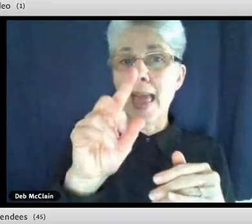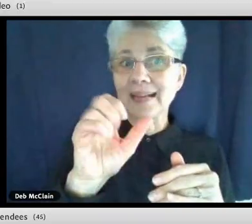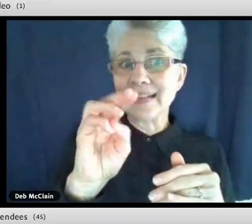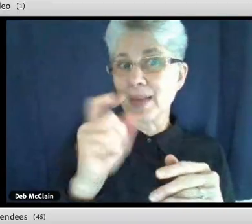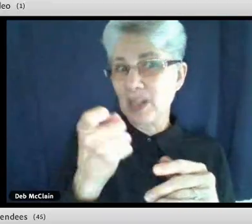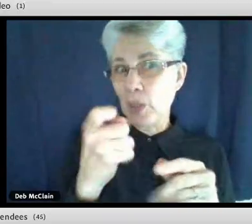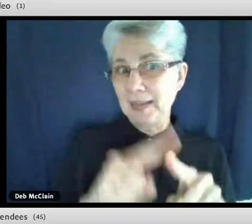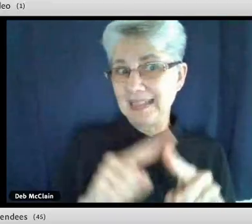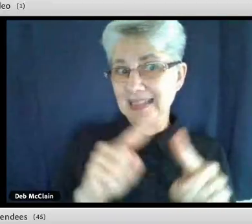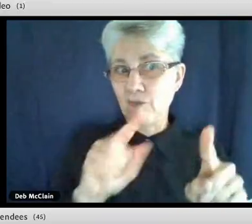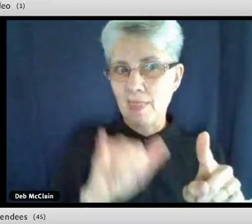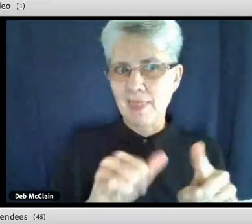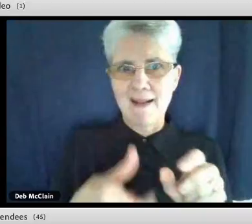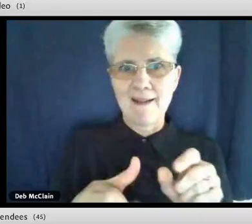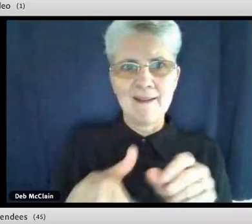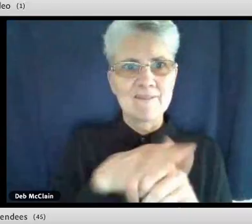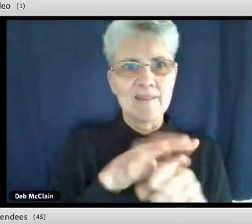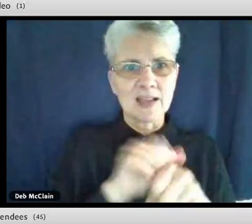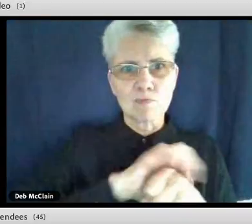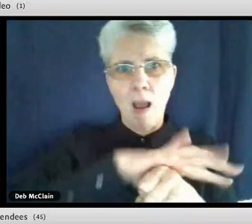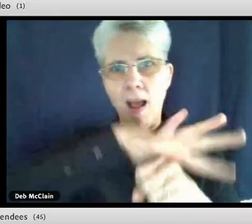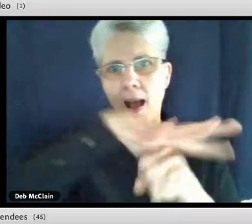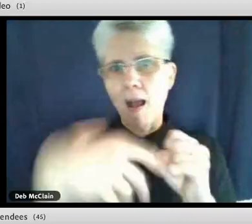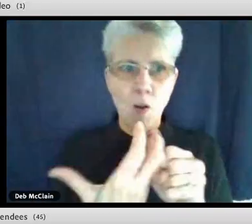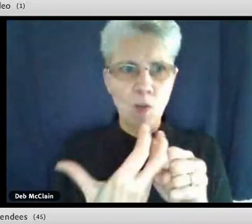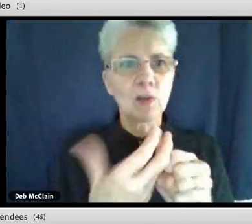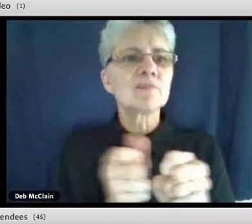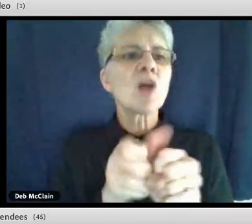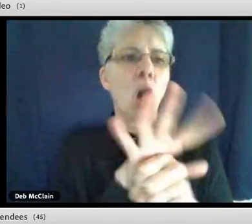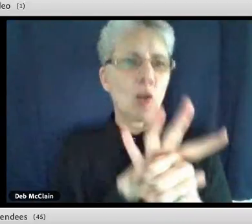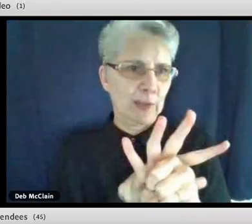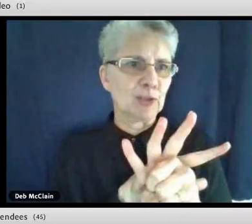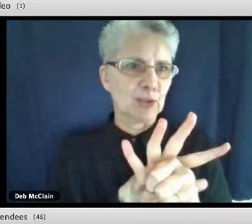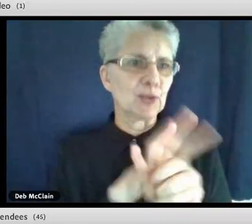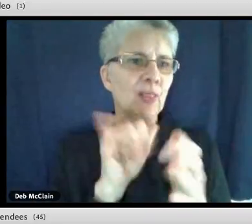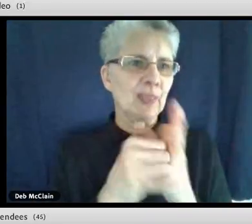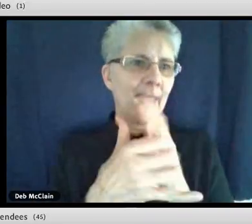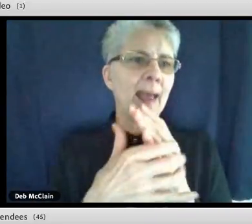That affects large populations, a whole region, country or continent.